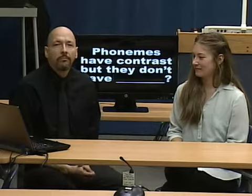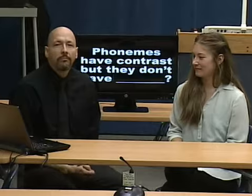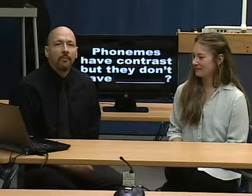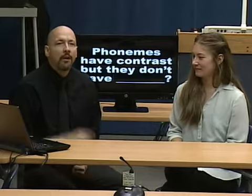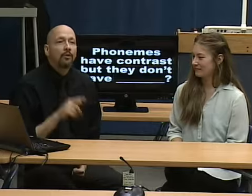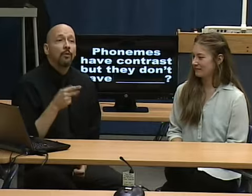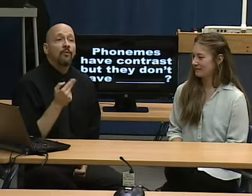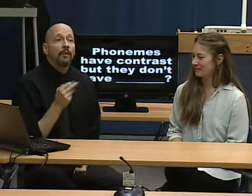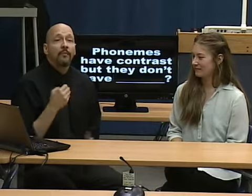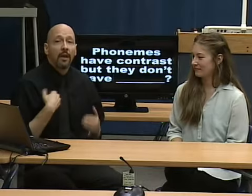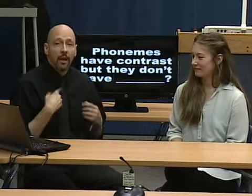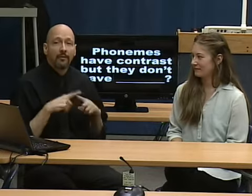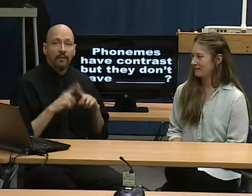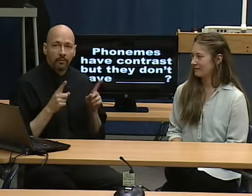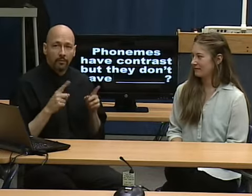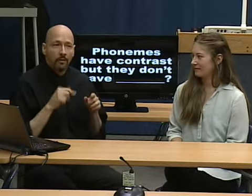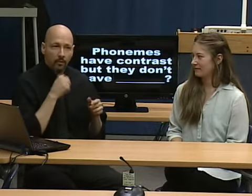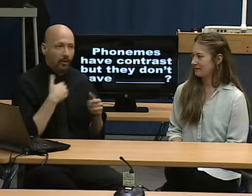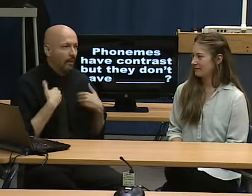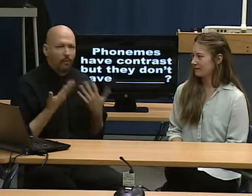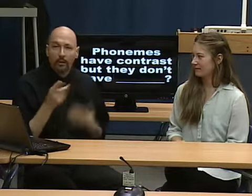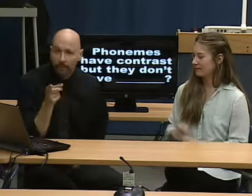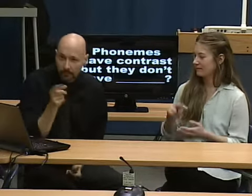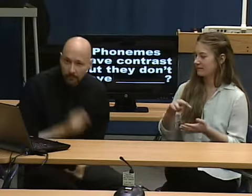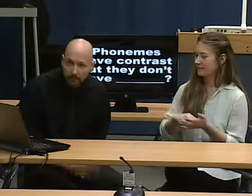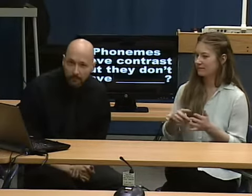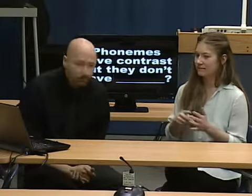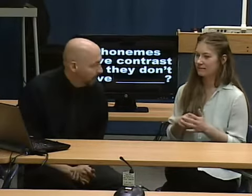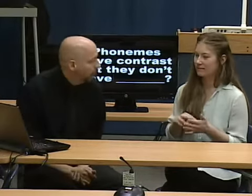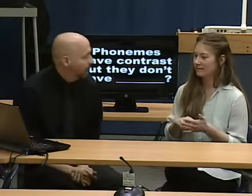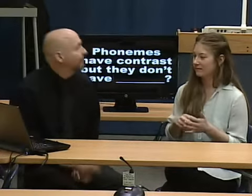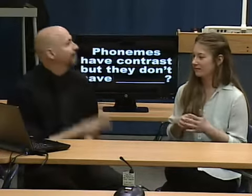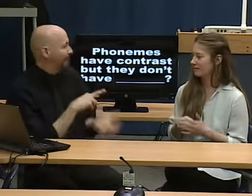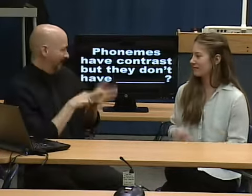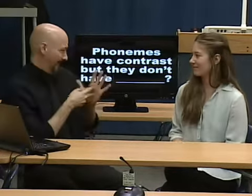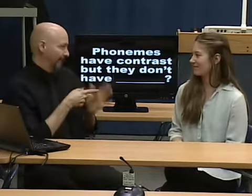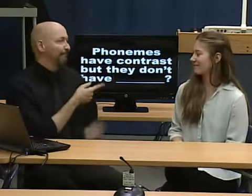Phonemes have contrast, but they don't have what? Meaning.